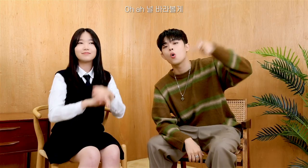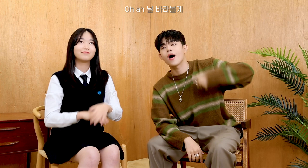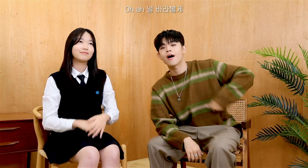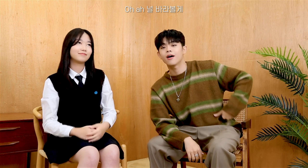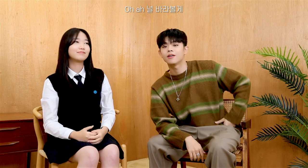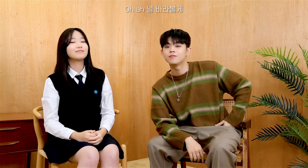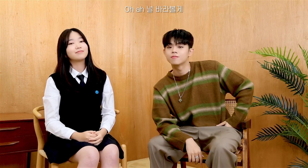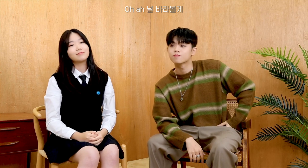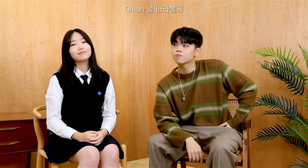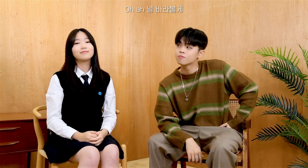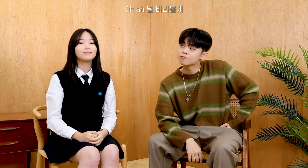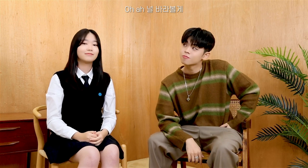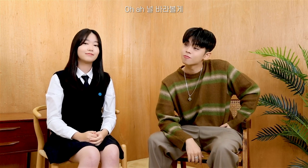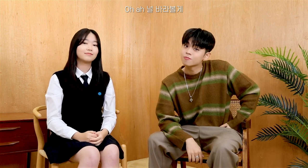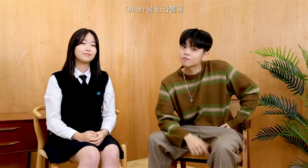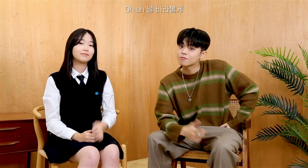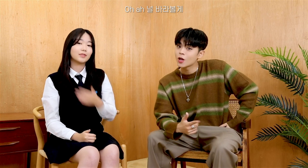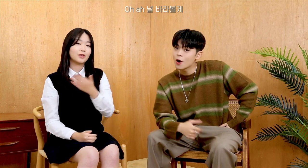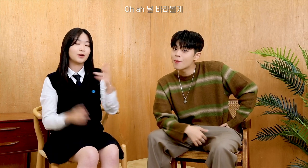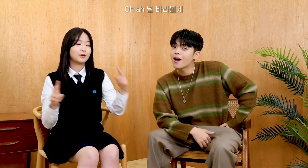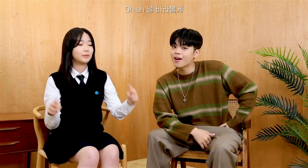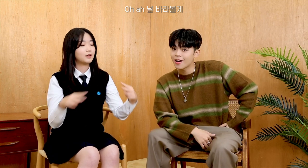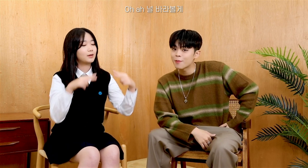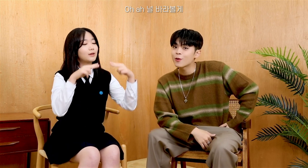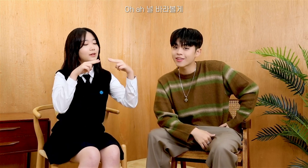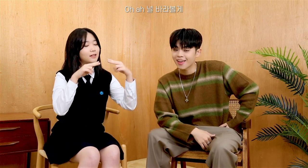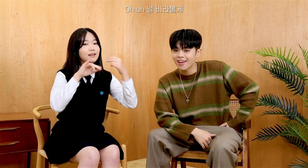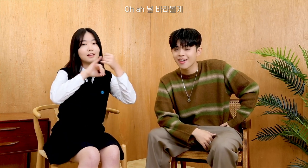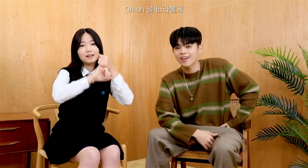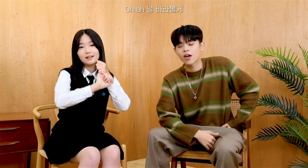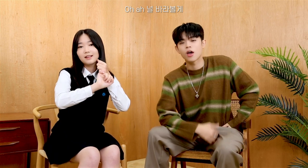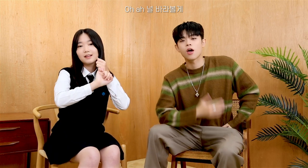Oh ah I'll always look at you